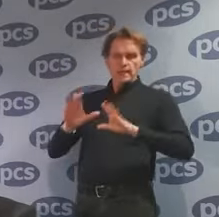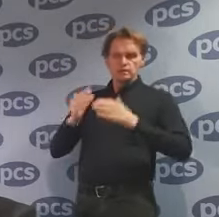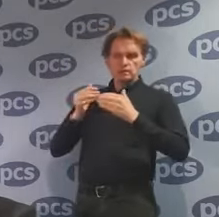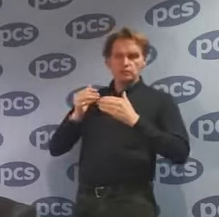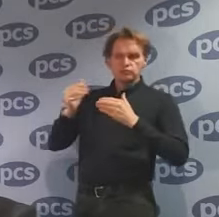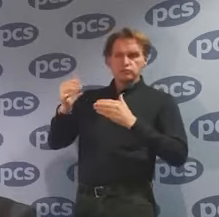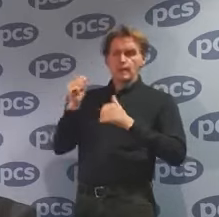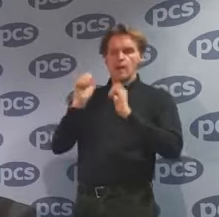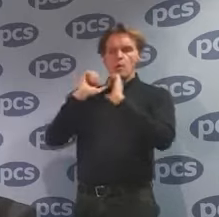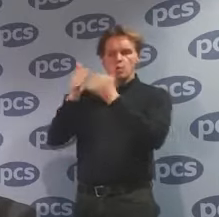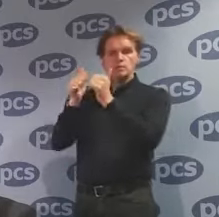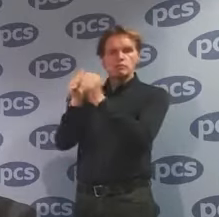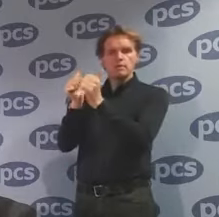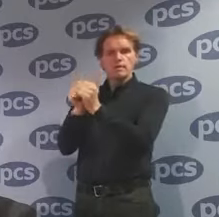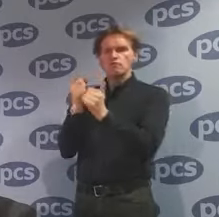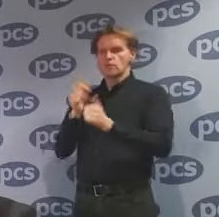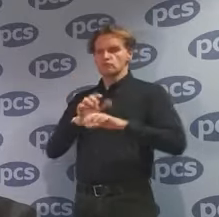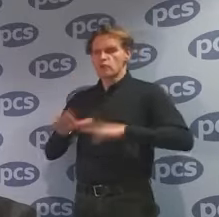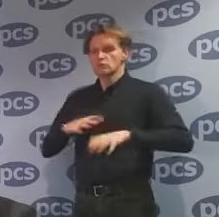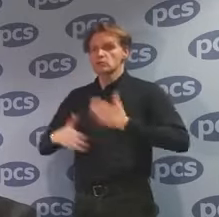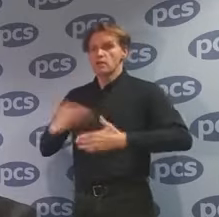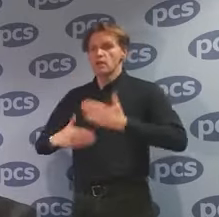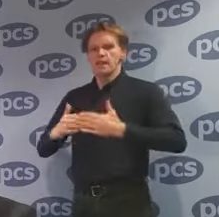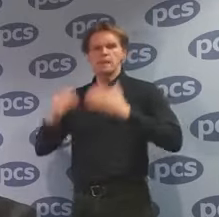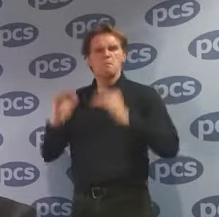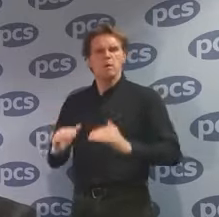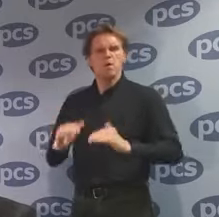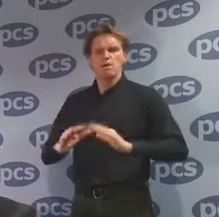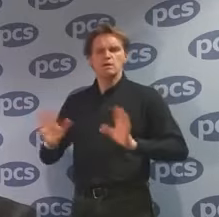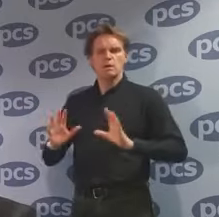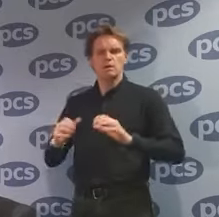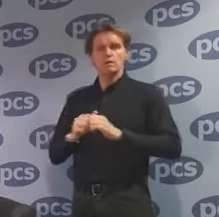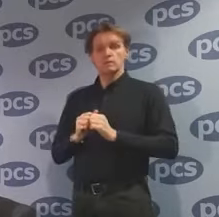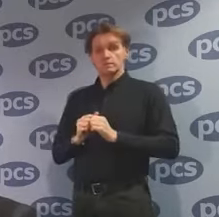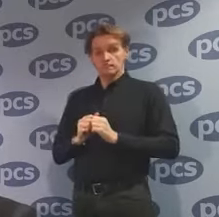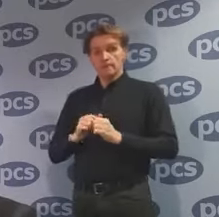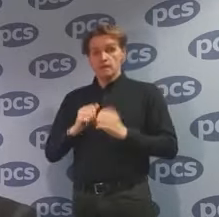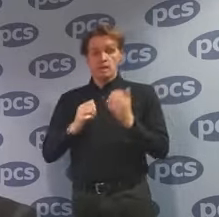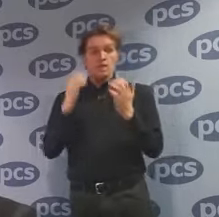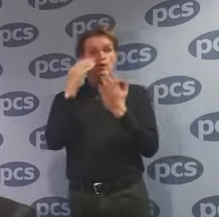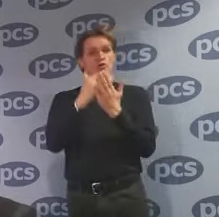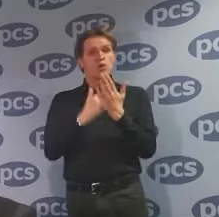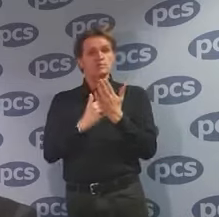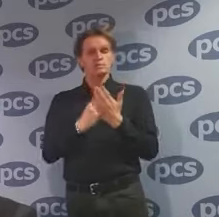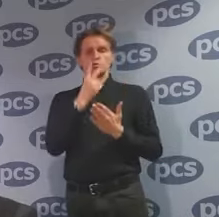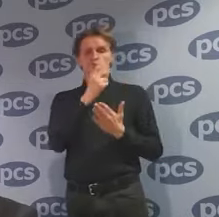the security we've got here Tom is that the existing 2010 terms remain in place